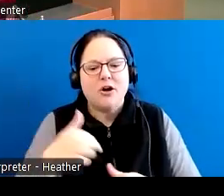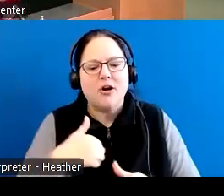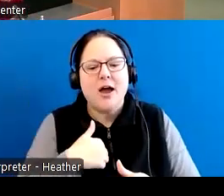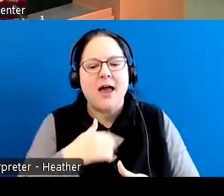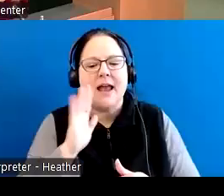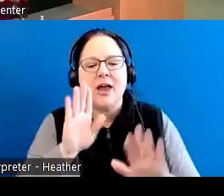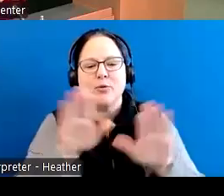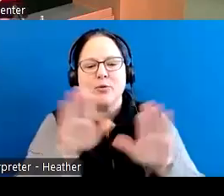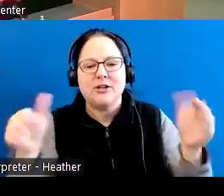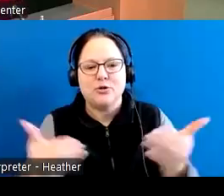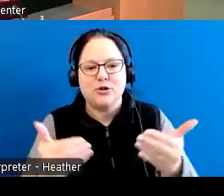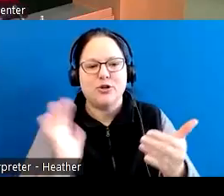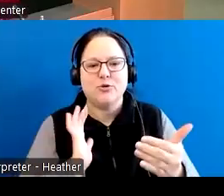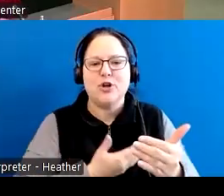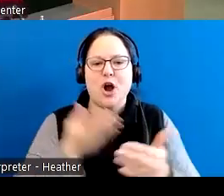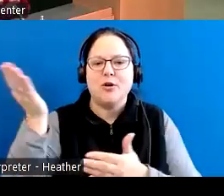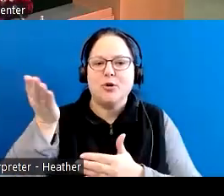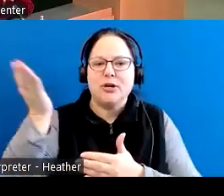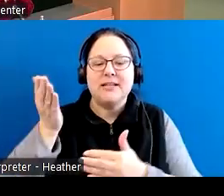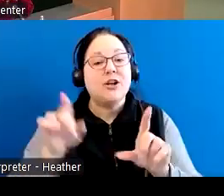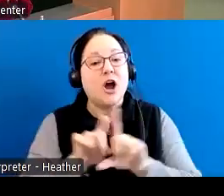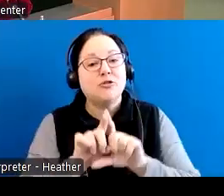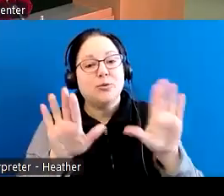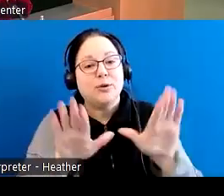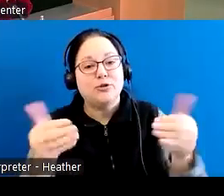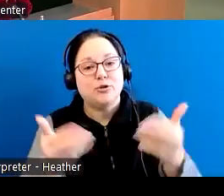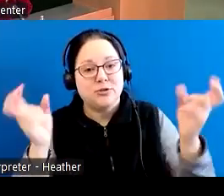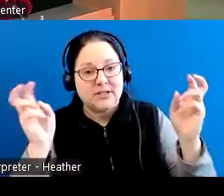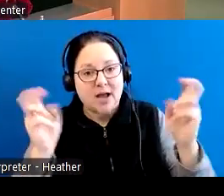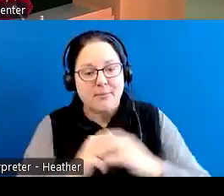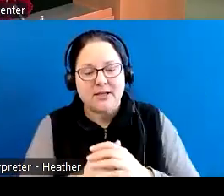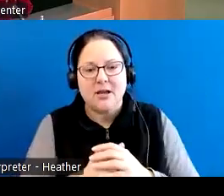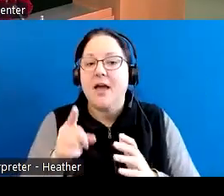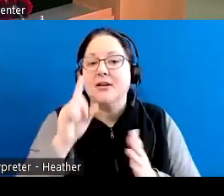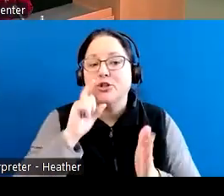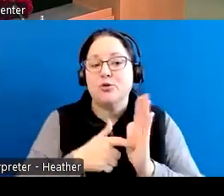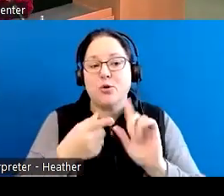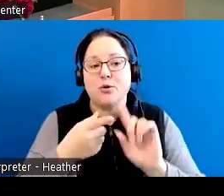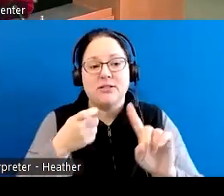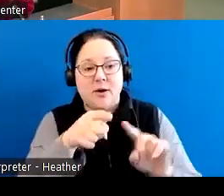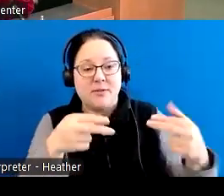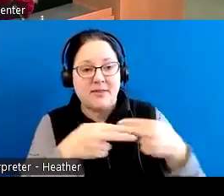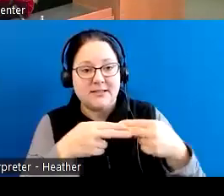uh presenters and introduce the topic. Now, as you may notice from the slide that's up on the